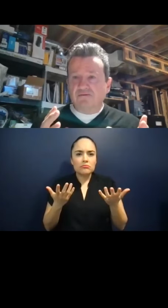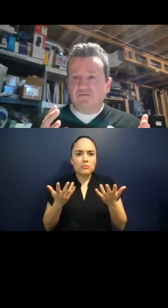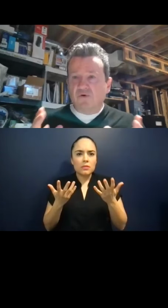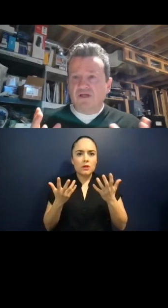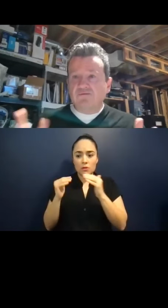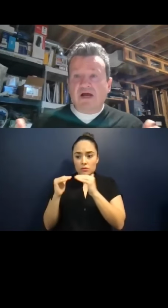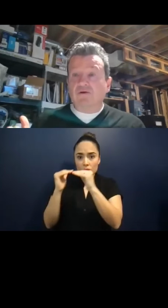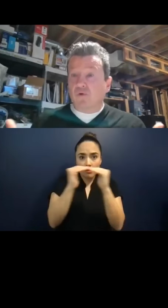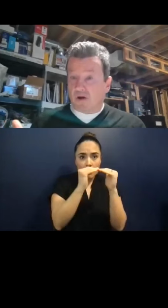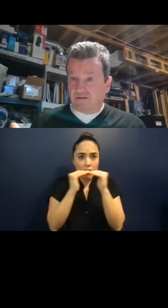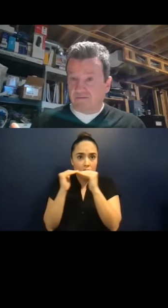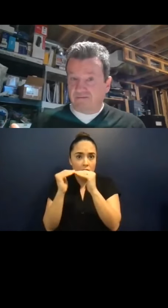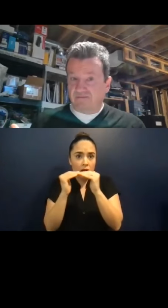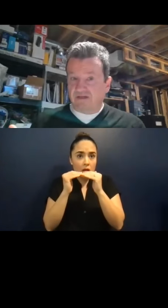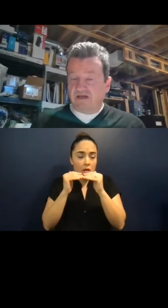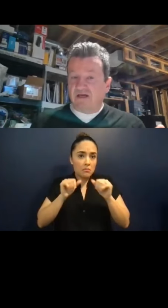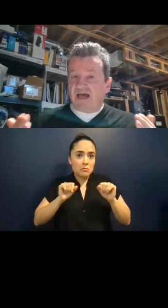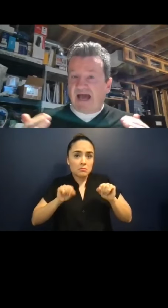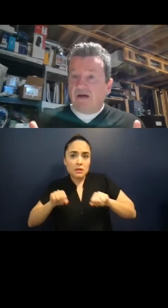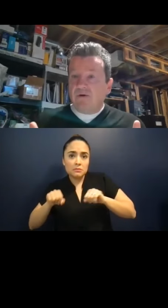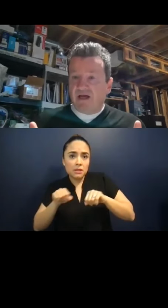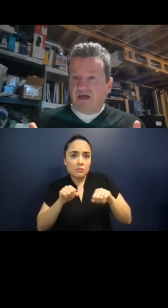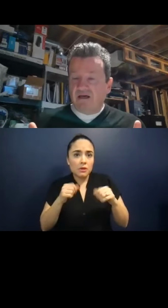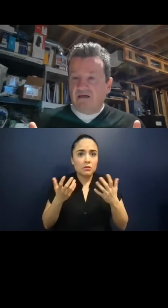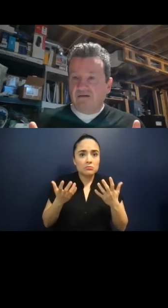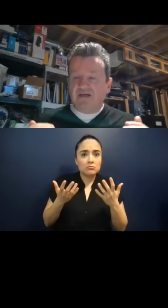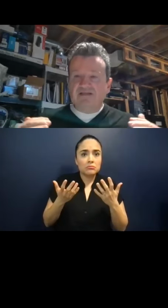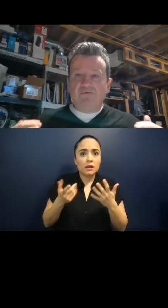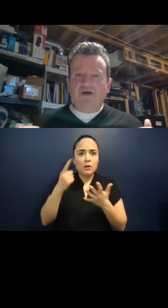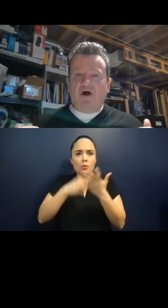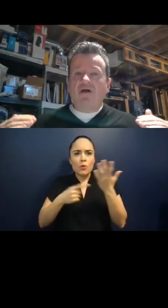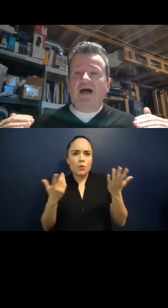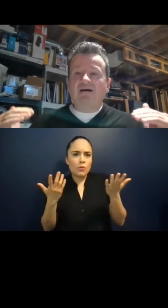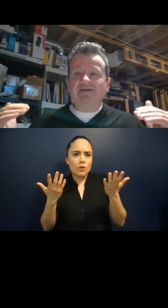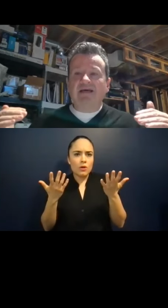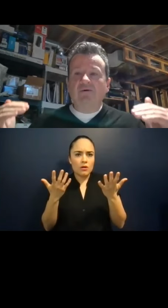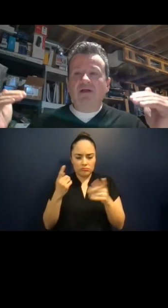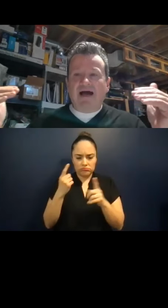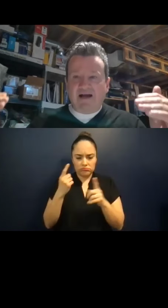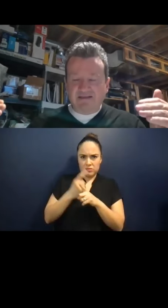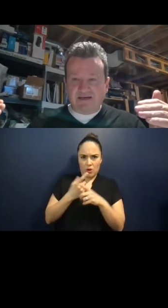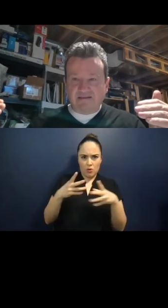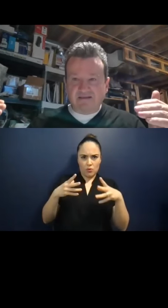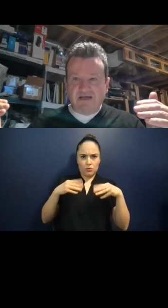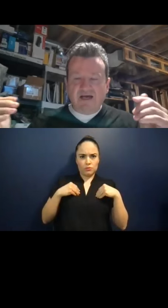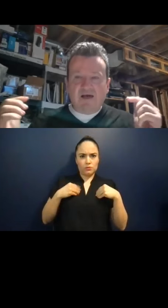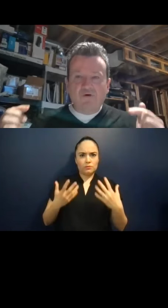Those things are ethics, equity, feasibility and acceptability.